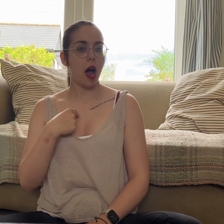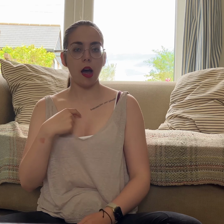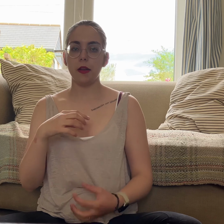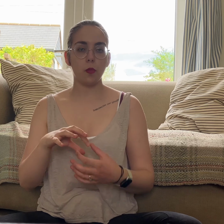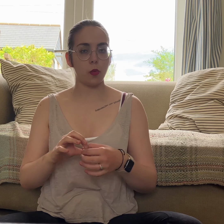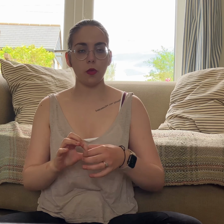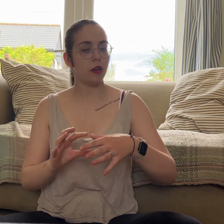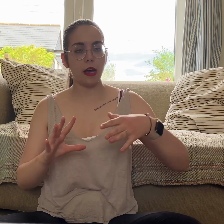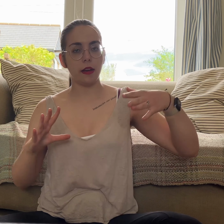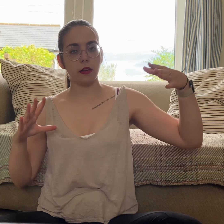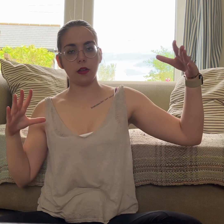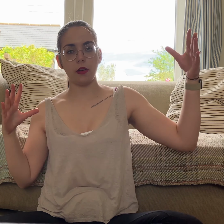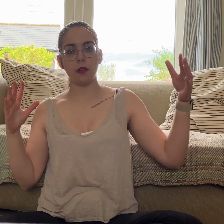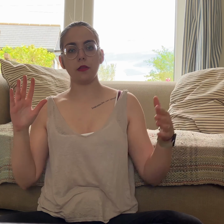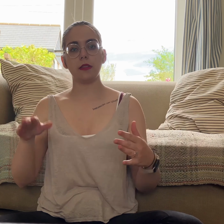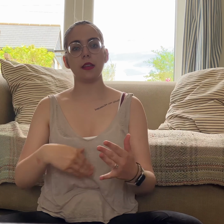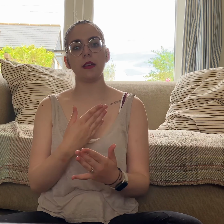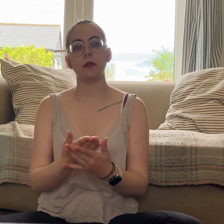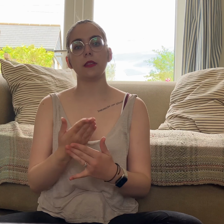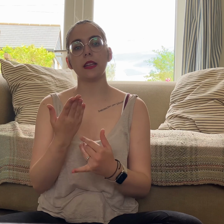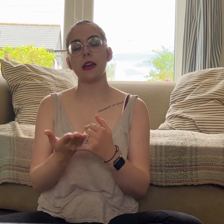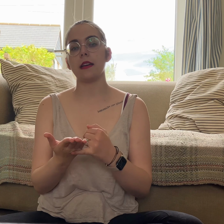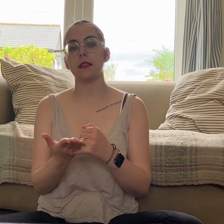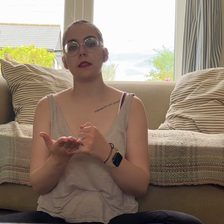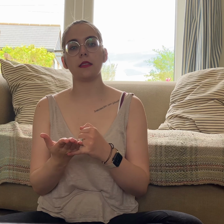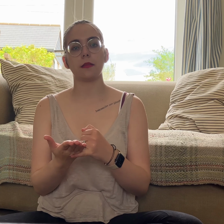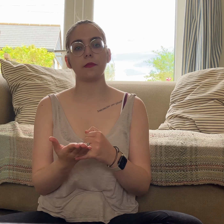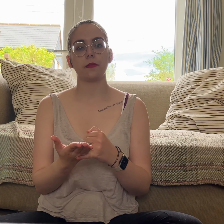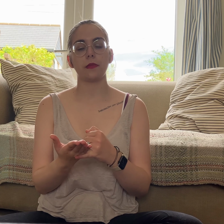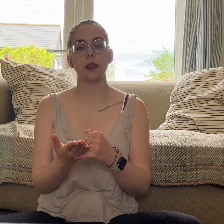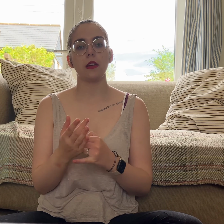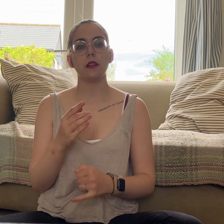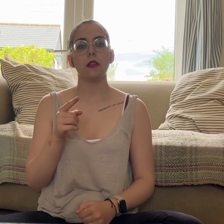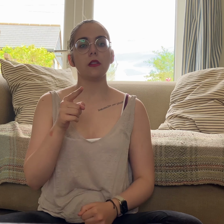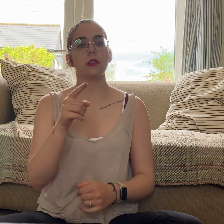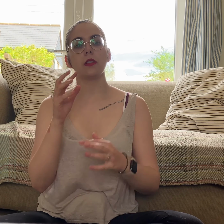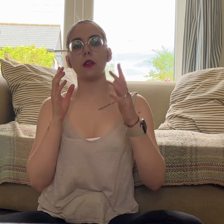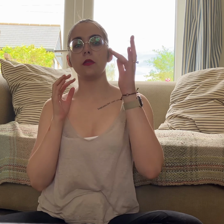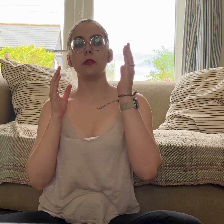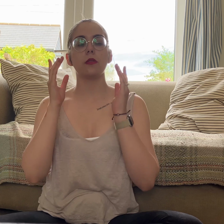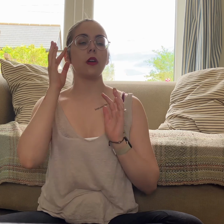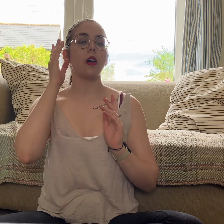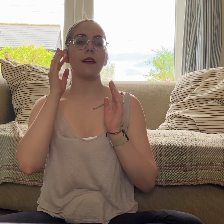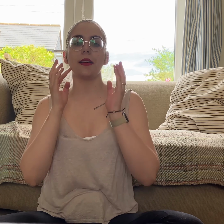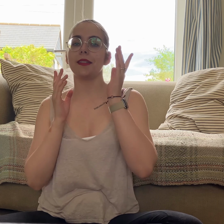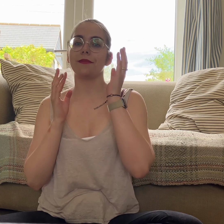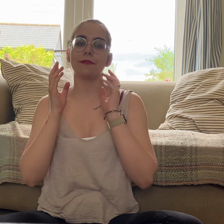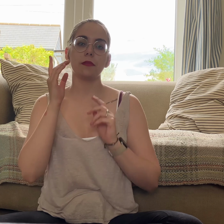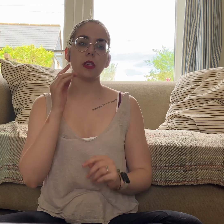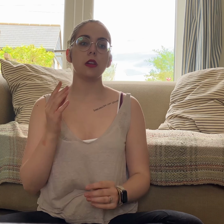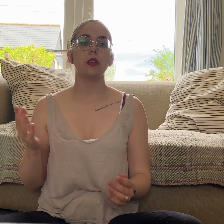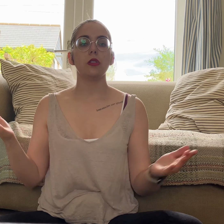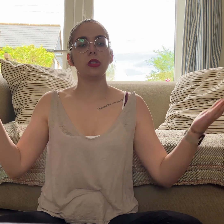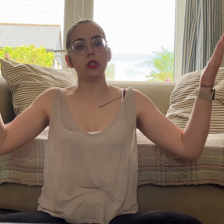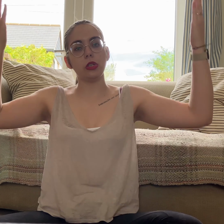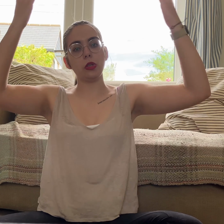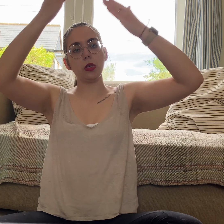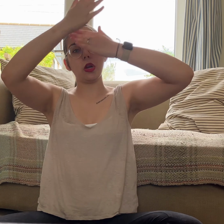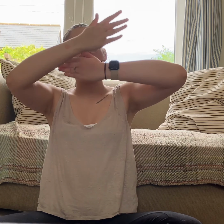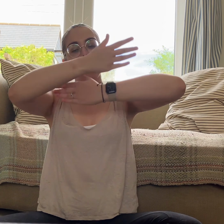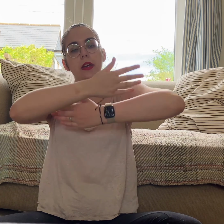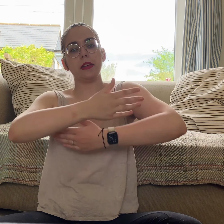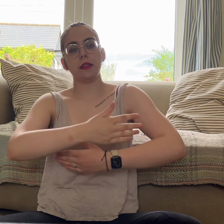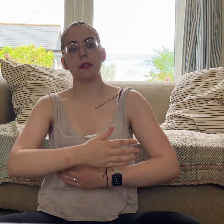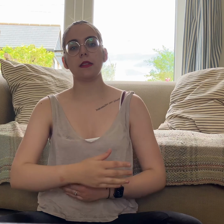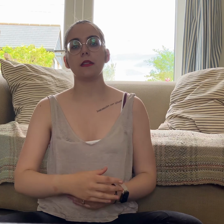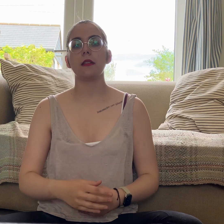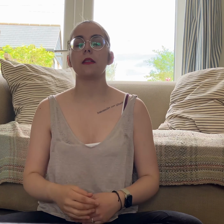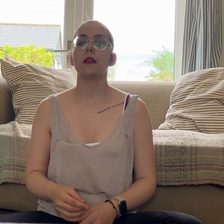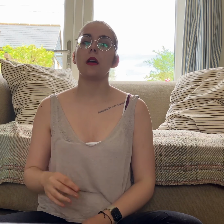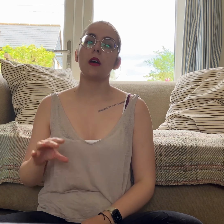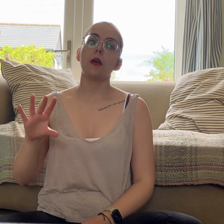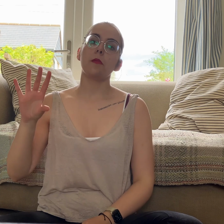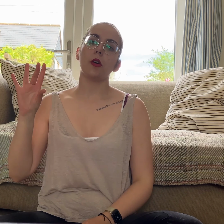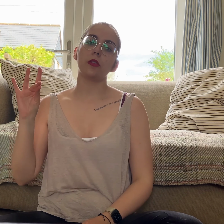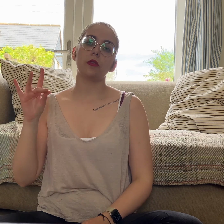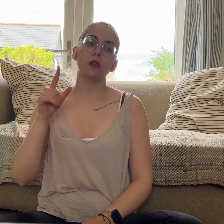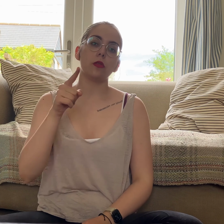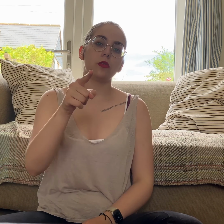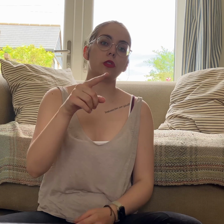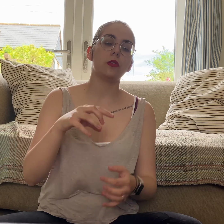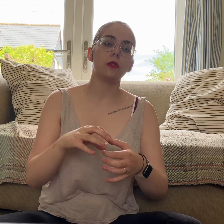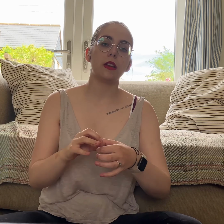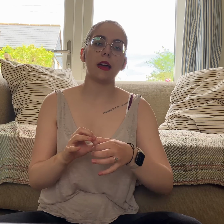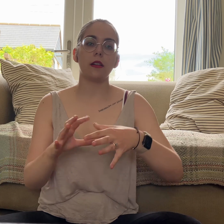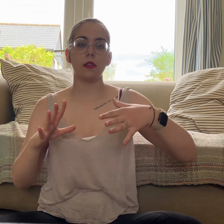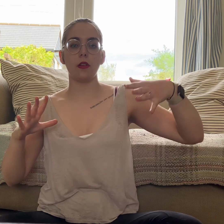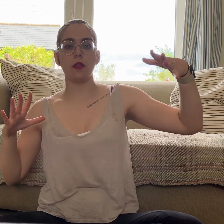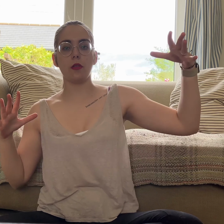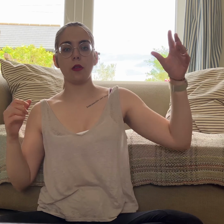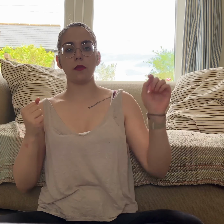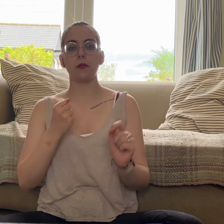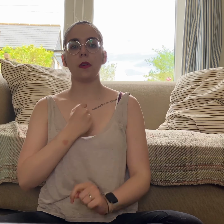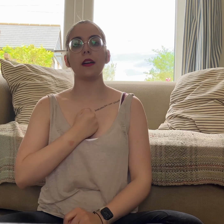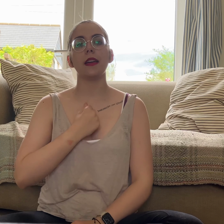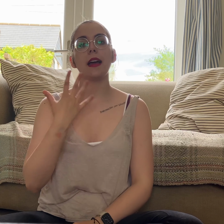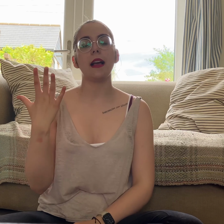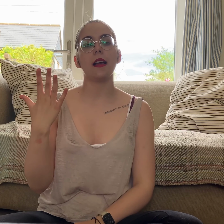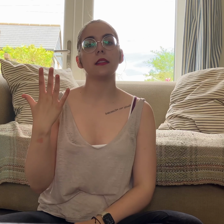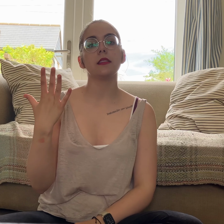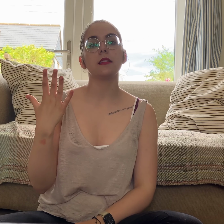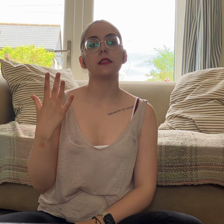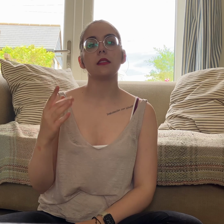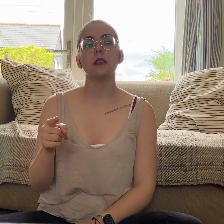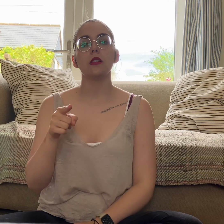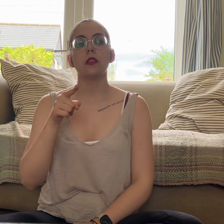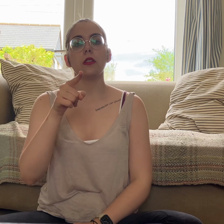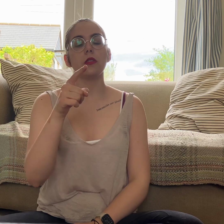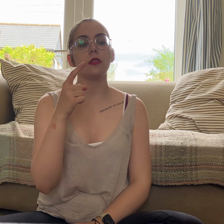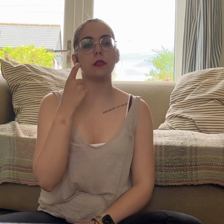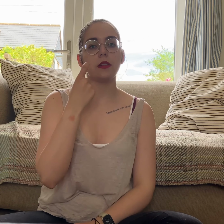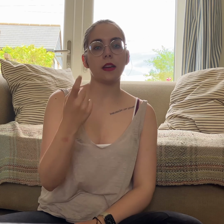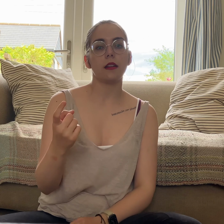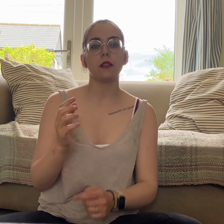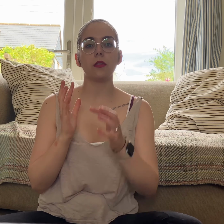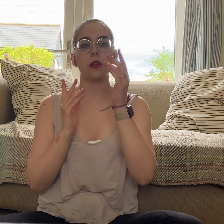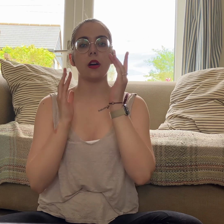I won't let go until the end. So cry tonight, but don't you let go of my hand. You can cry